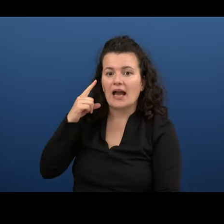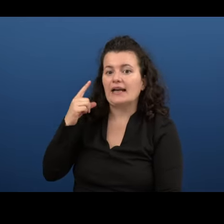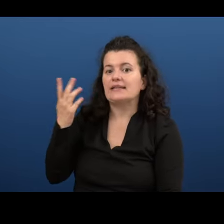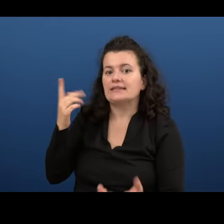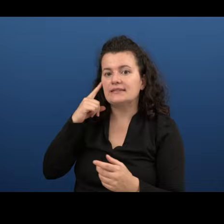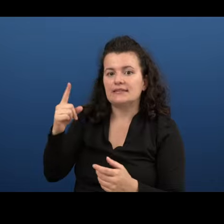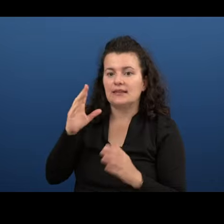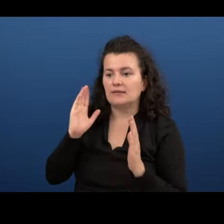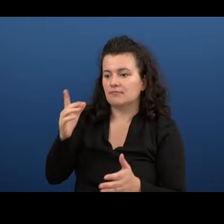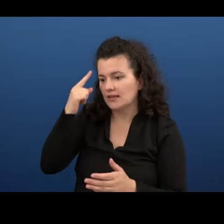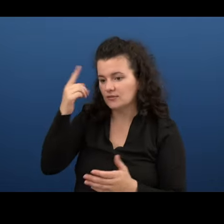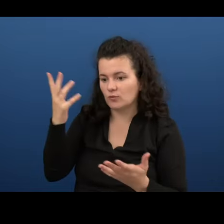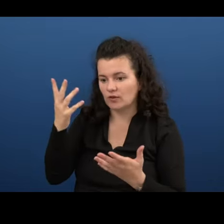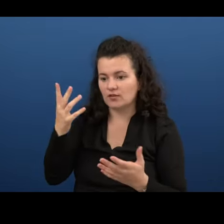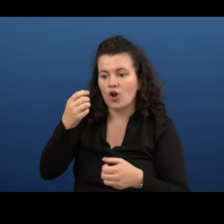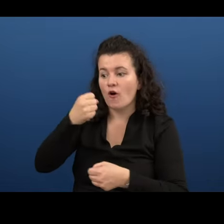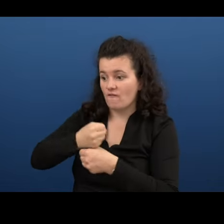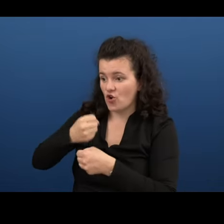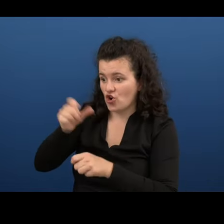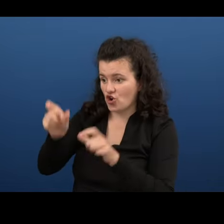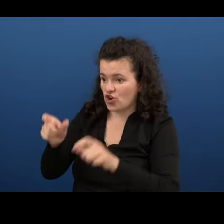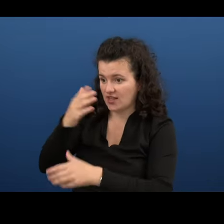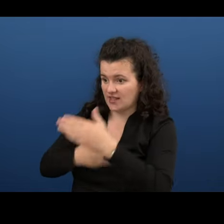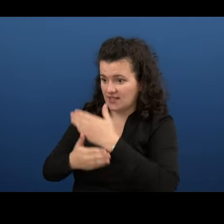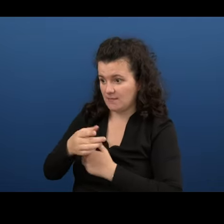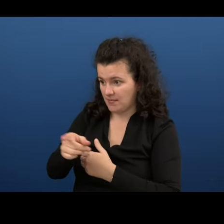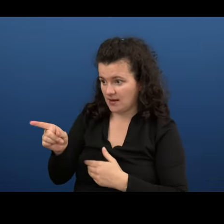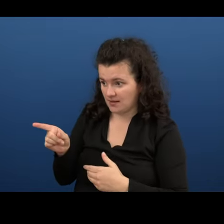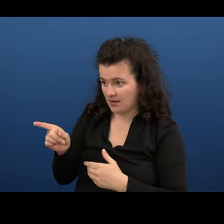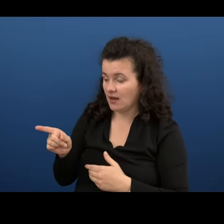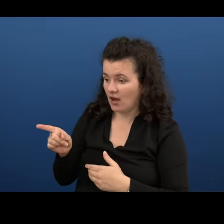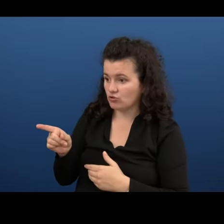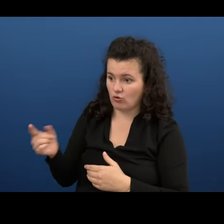with disability to be able to access employment and also to thrive.